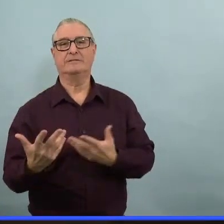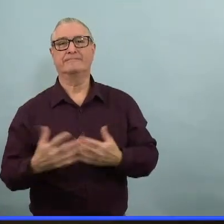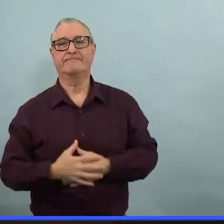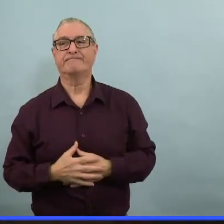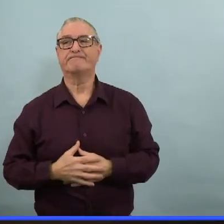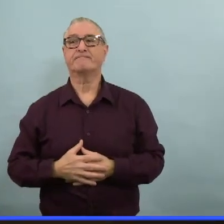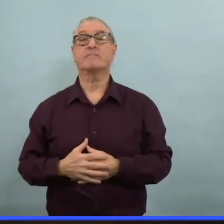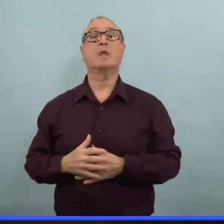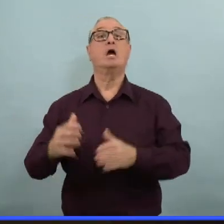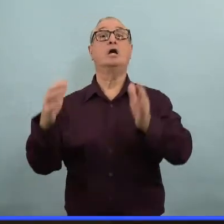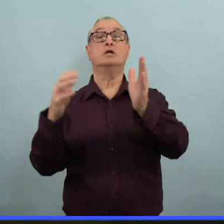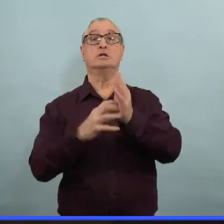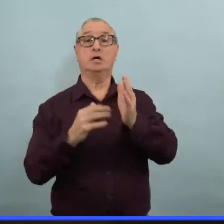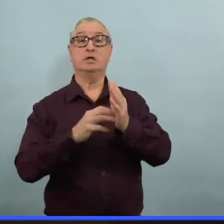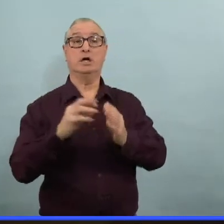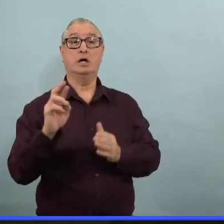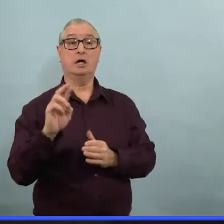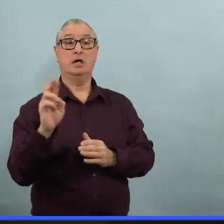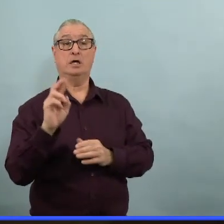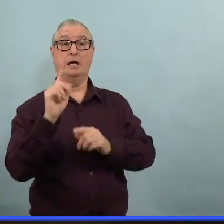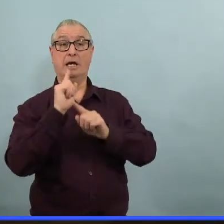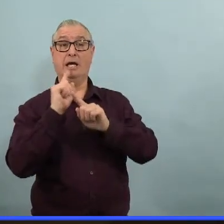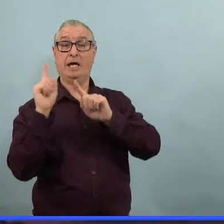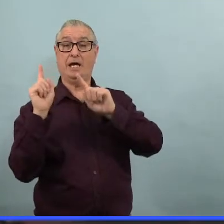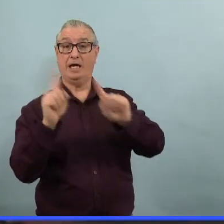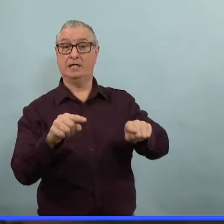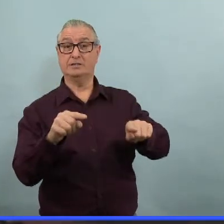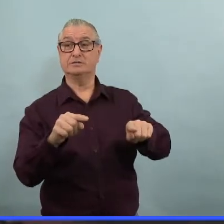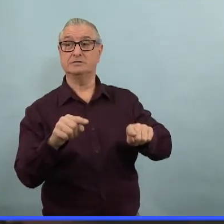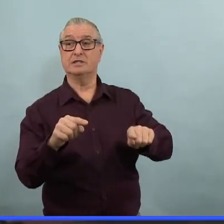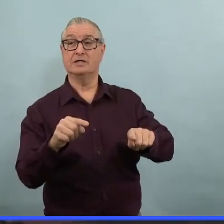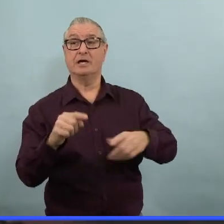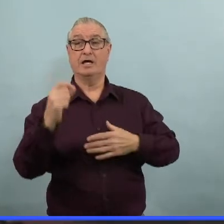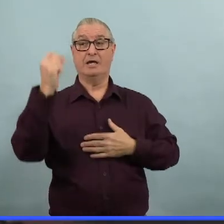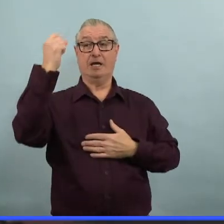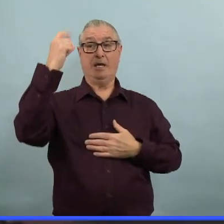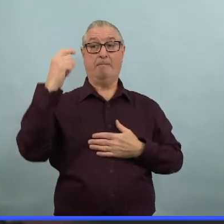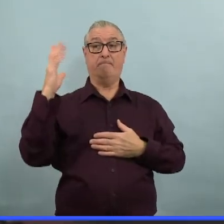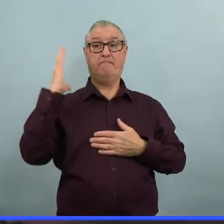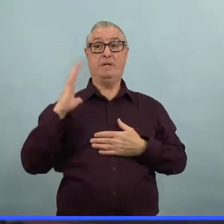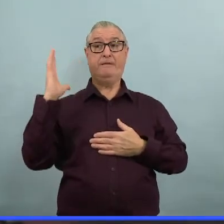they we loosened them in the reverse order of what we put them on so we added these restrictions late